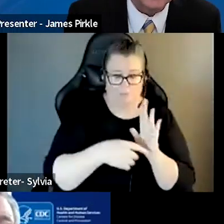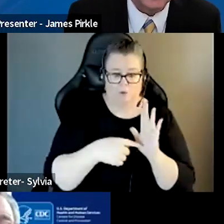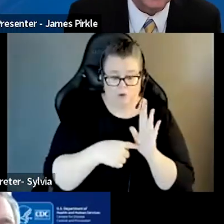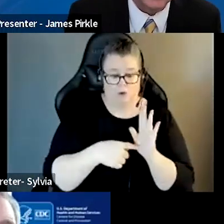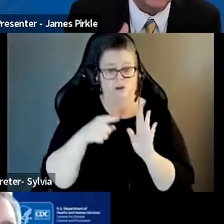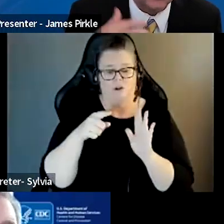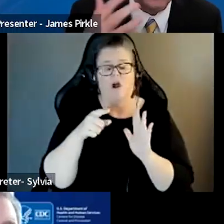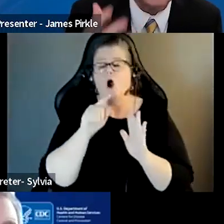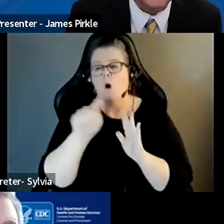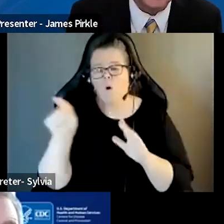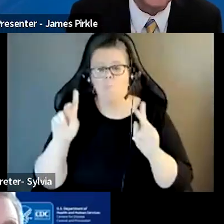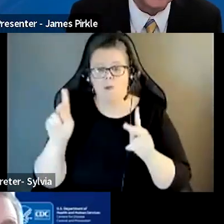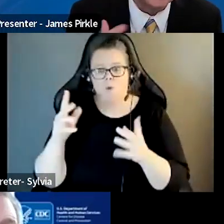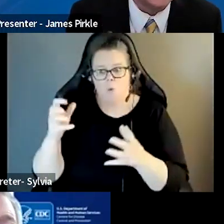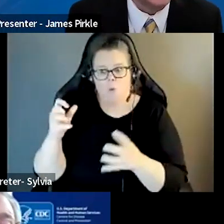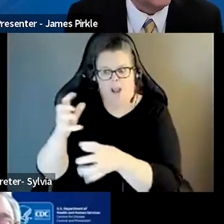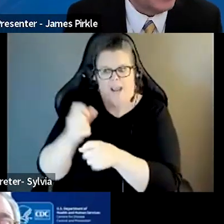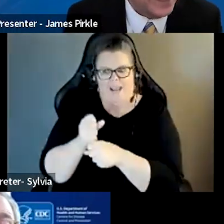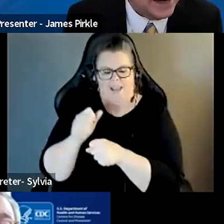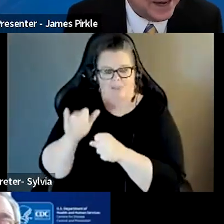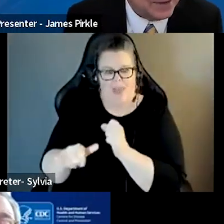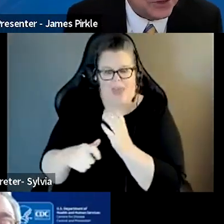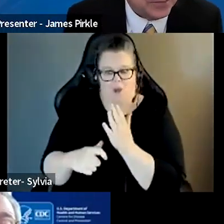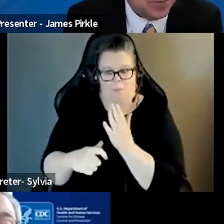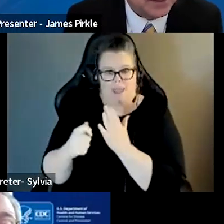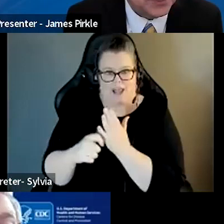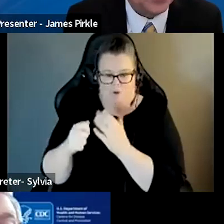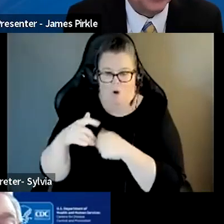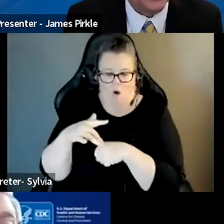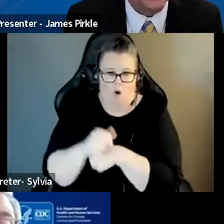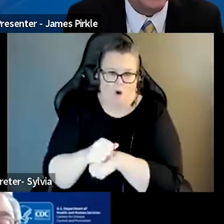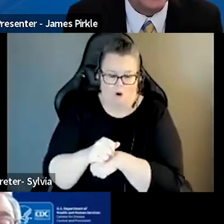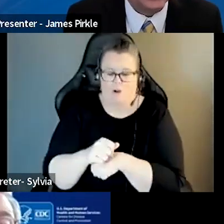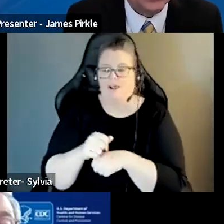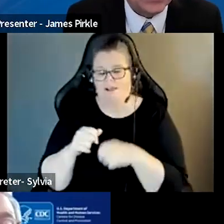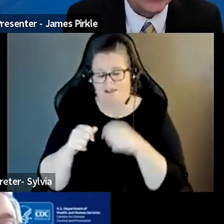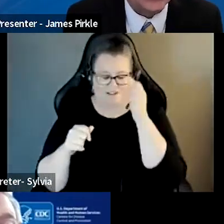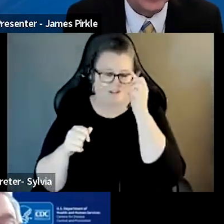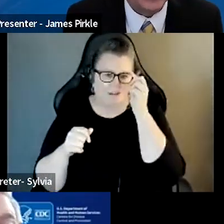because everybody wants a piece of this. We're not handing it out chapter by chapter. But we -- this is something